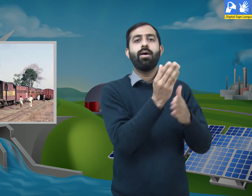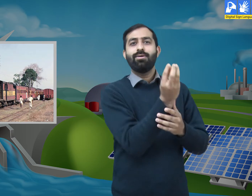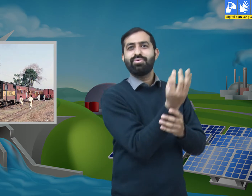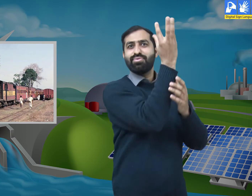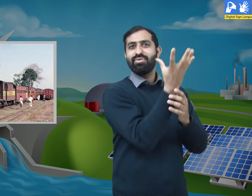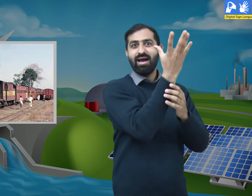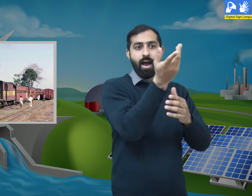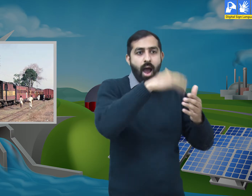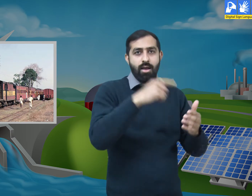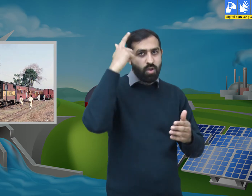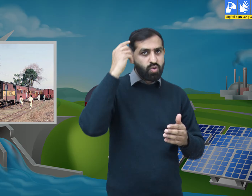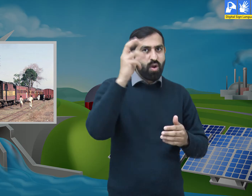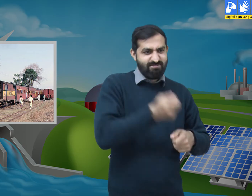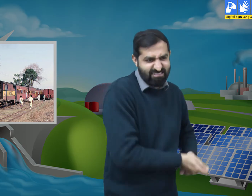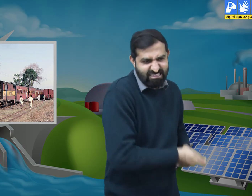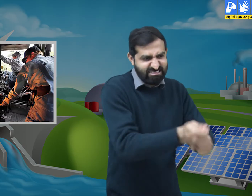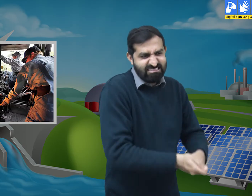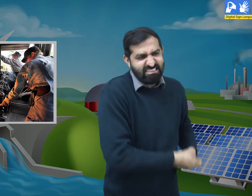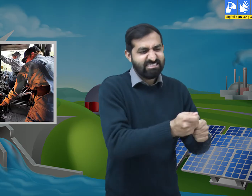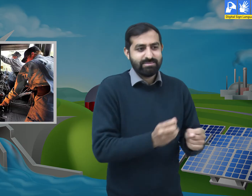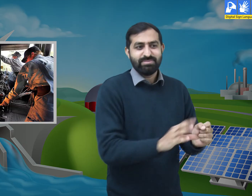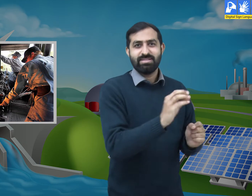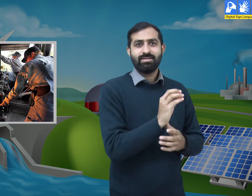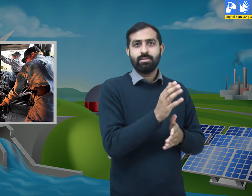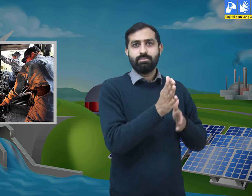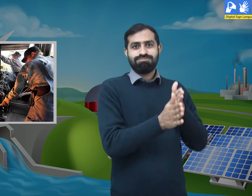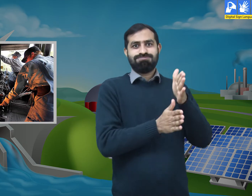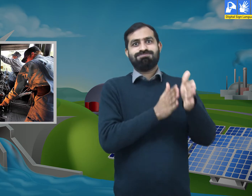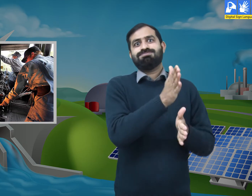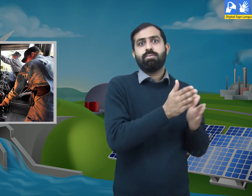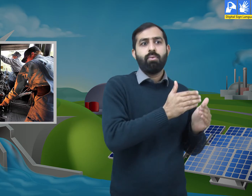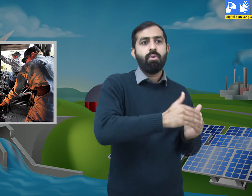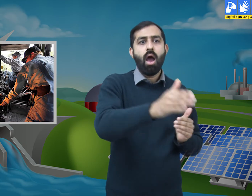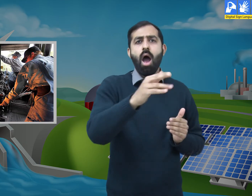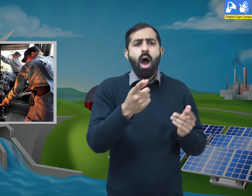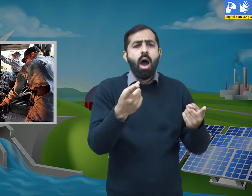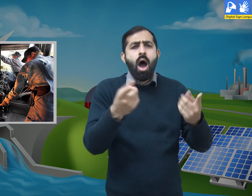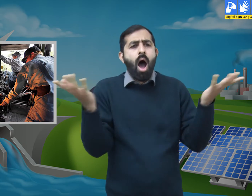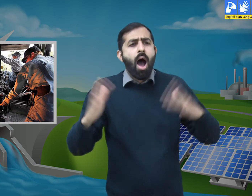Similarly, coal was also used to operate trains.